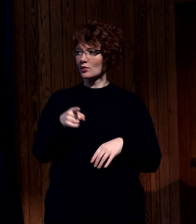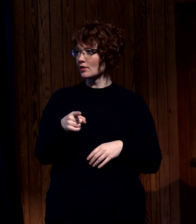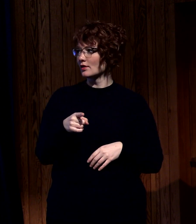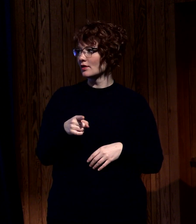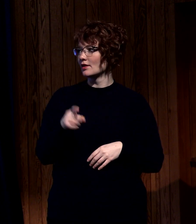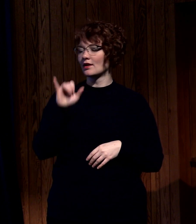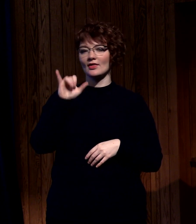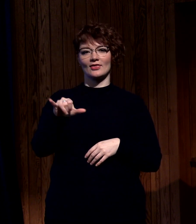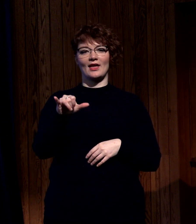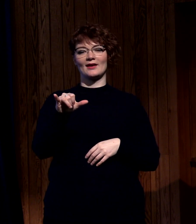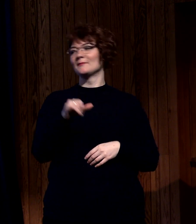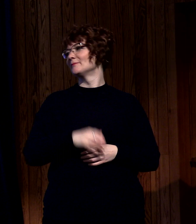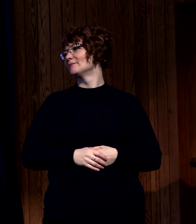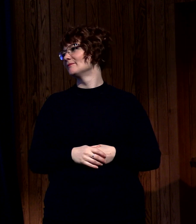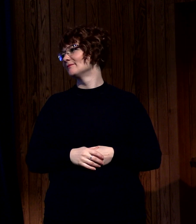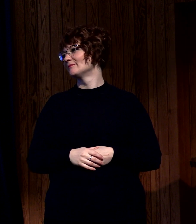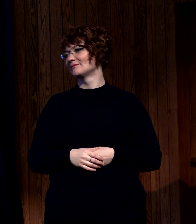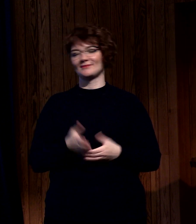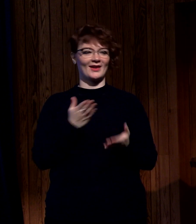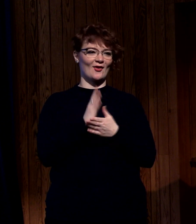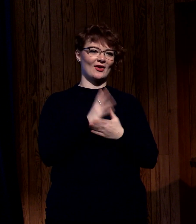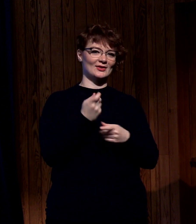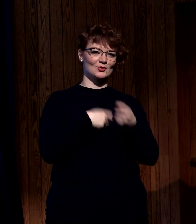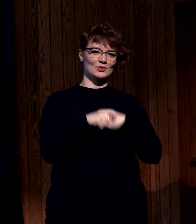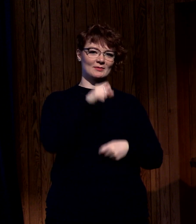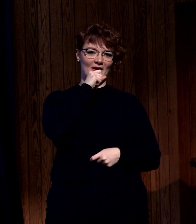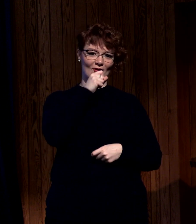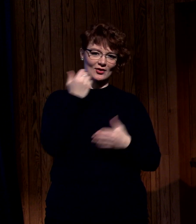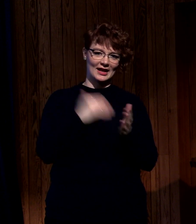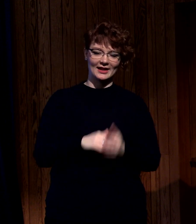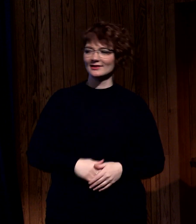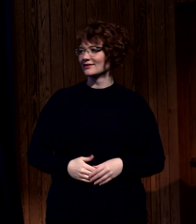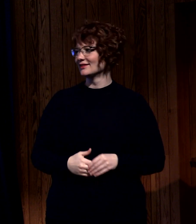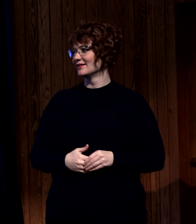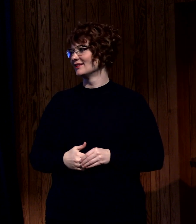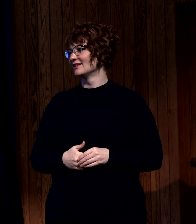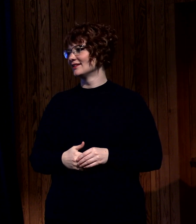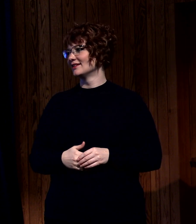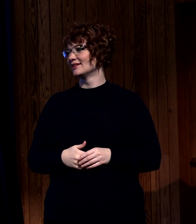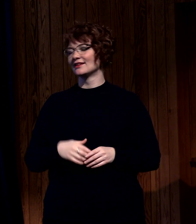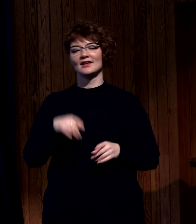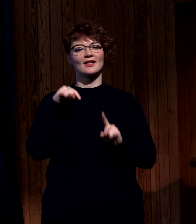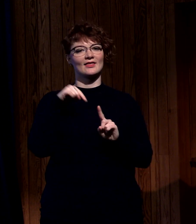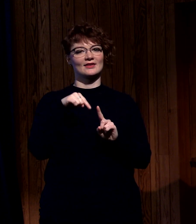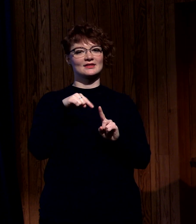This is to my right, Mike my time. This is to My Father's